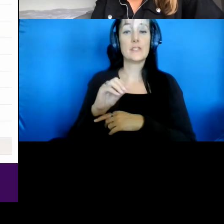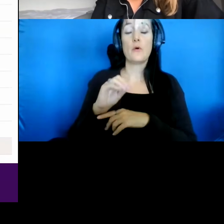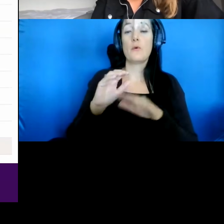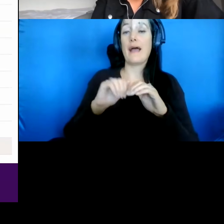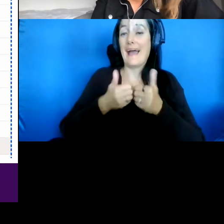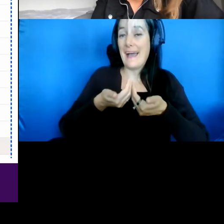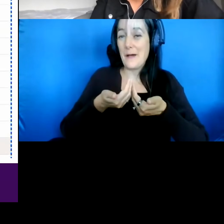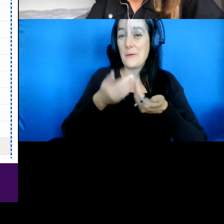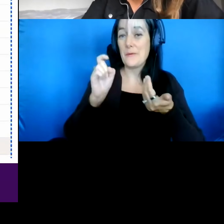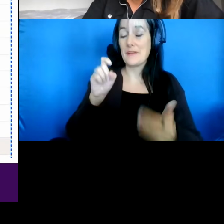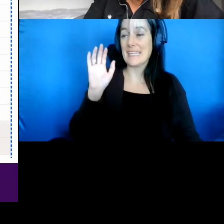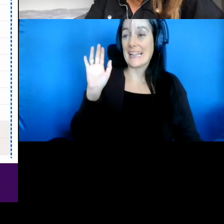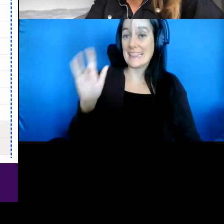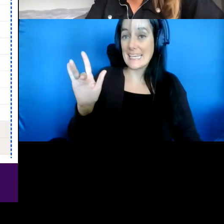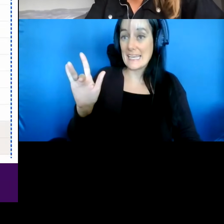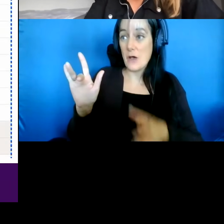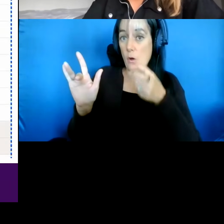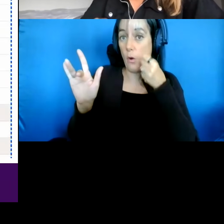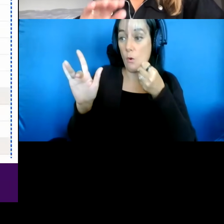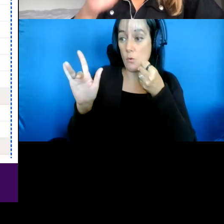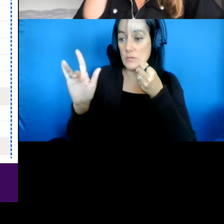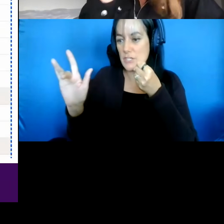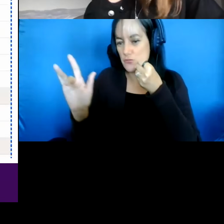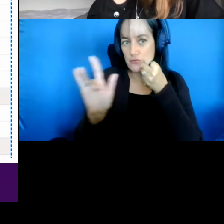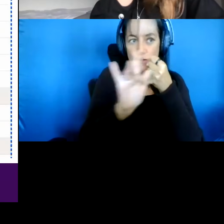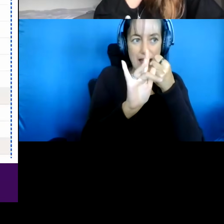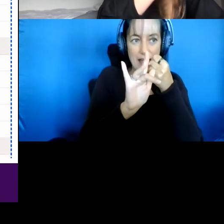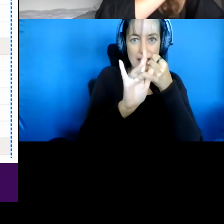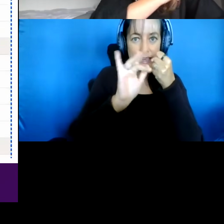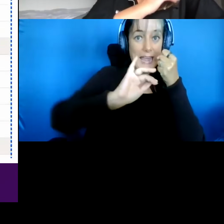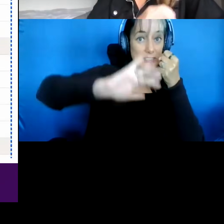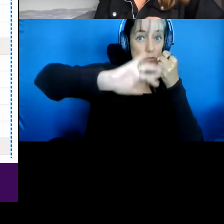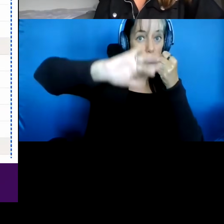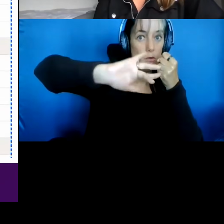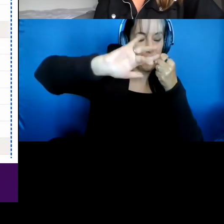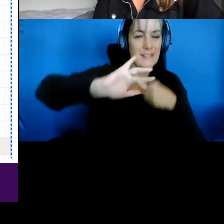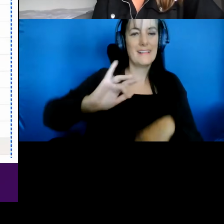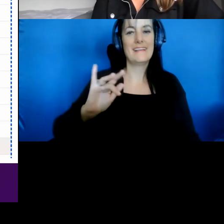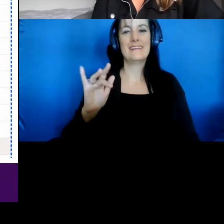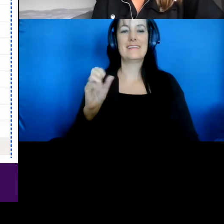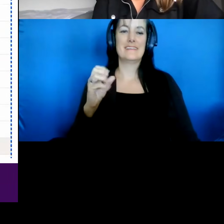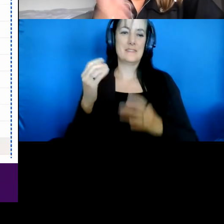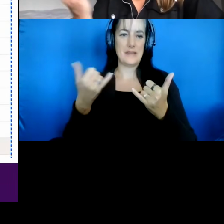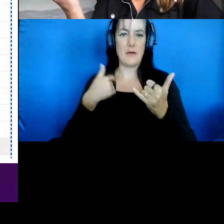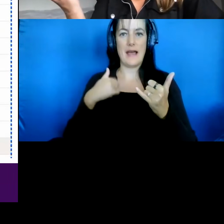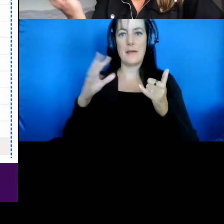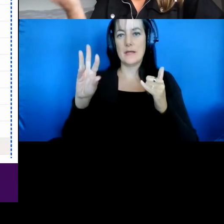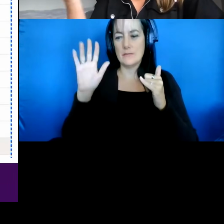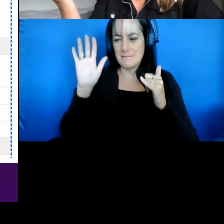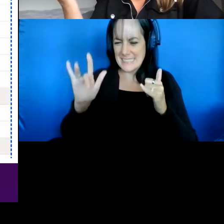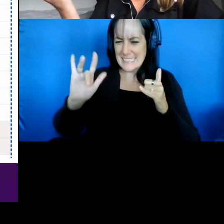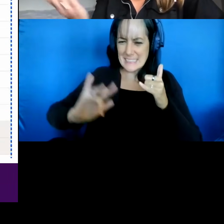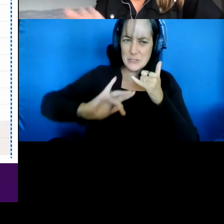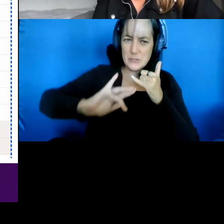and scroll. So, here I am dragging up to the top. And I can't, it won't scroll the page